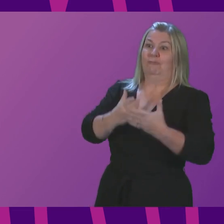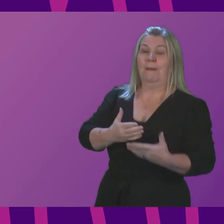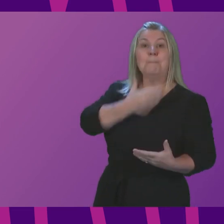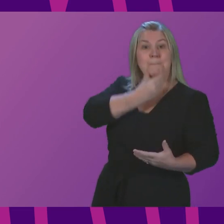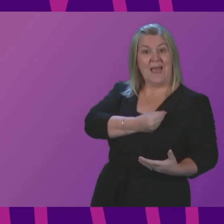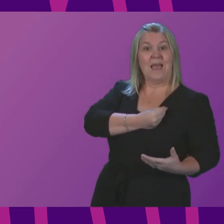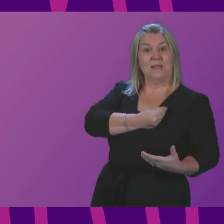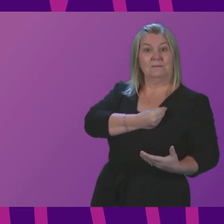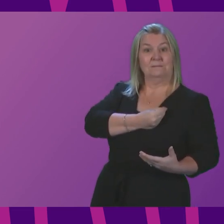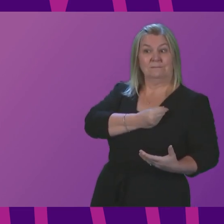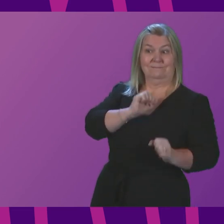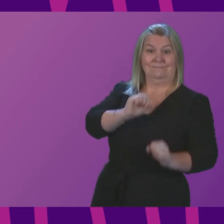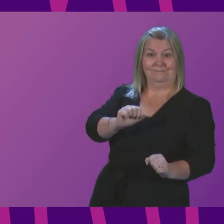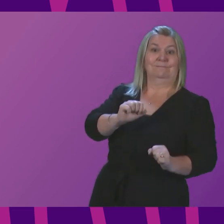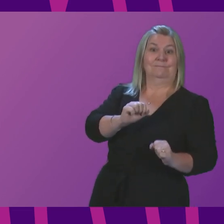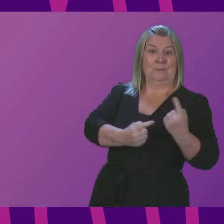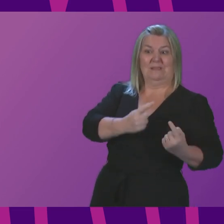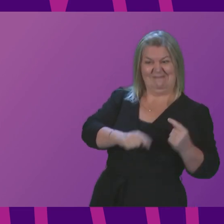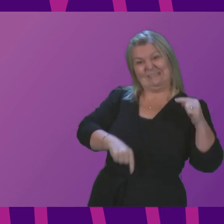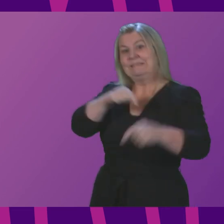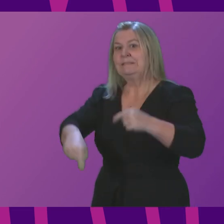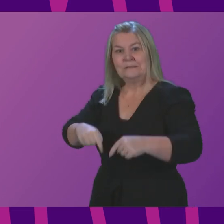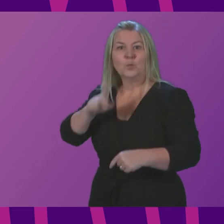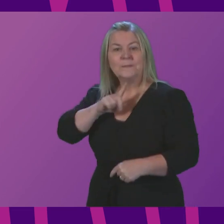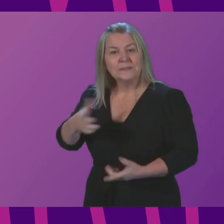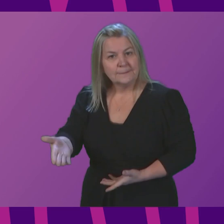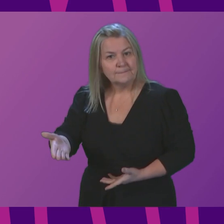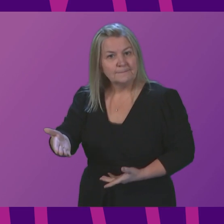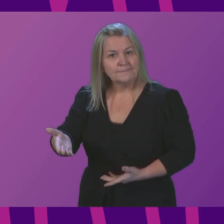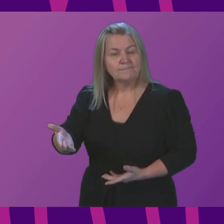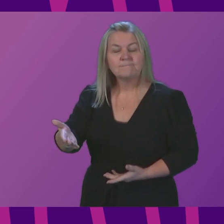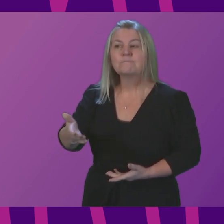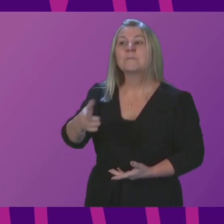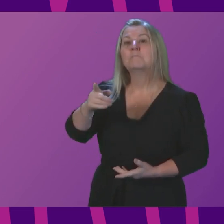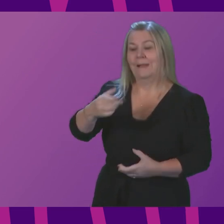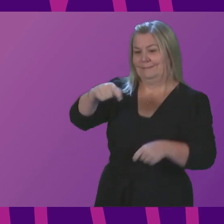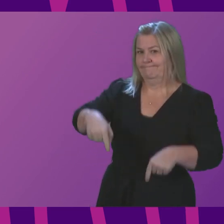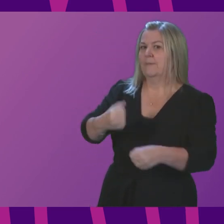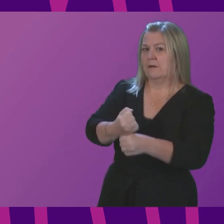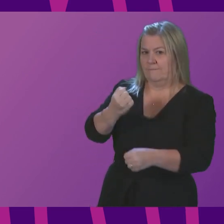those acts of violence. I do, however, believe that this Government is taking important action.